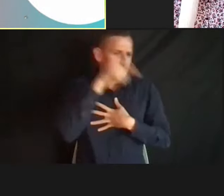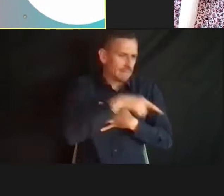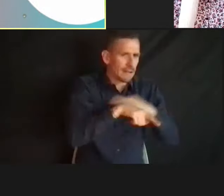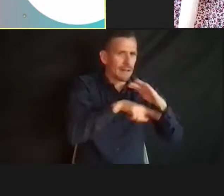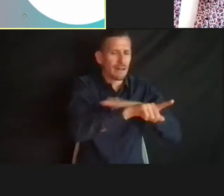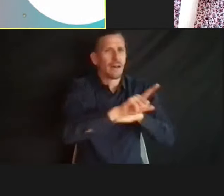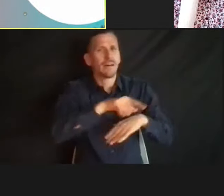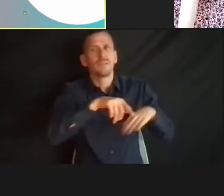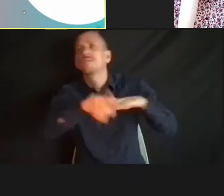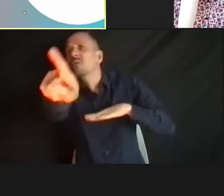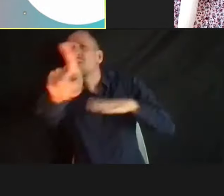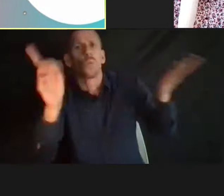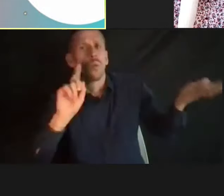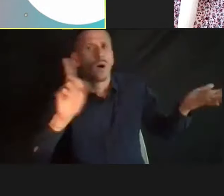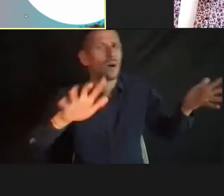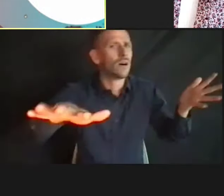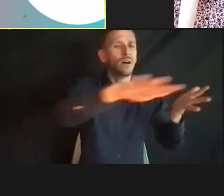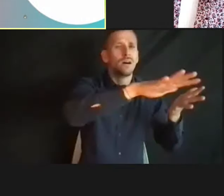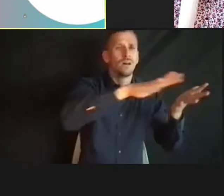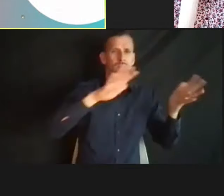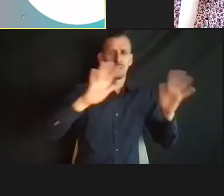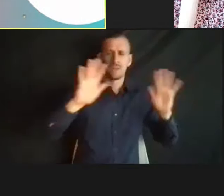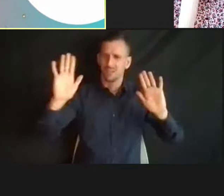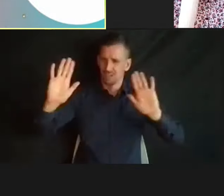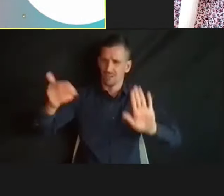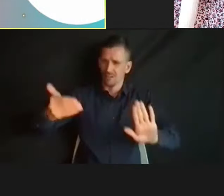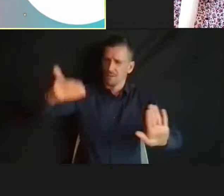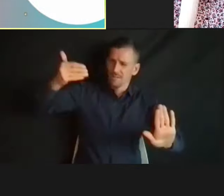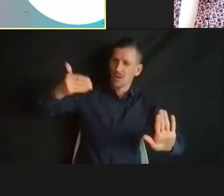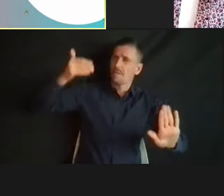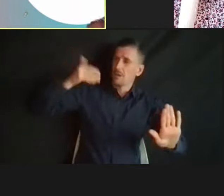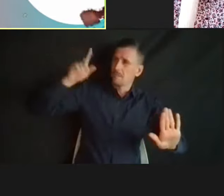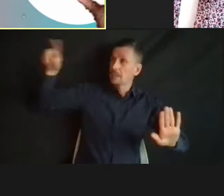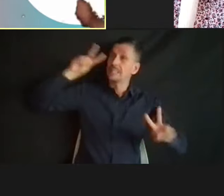that there will be back and forth movement where the people need to return home, there will be a